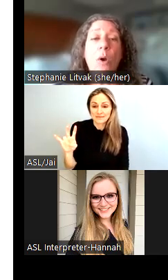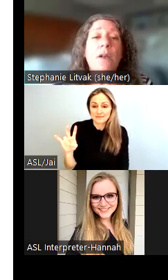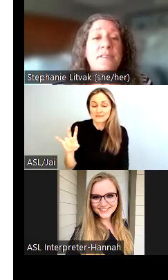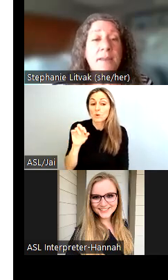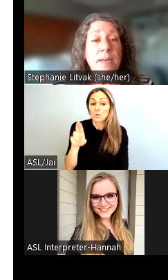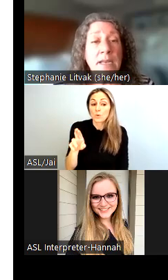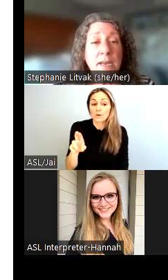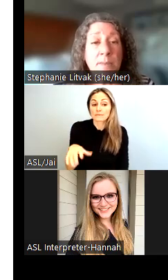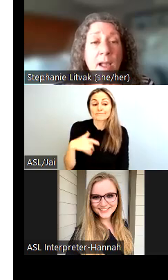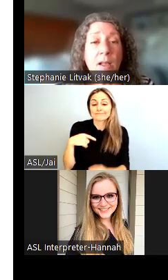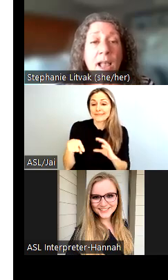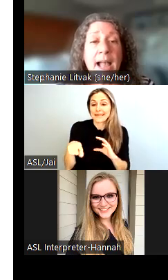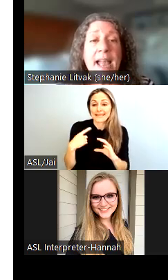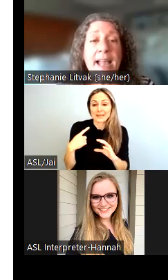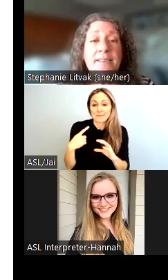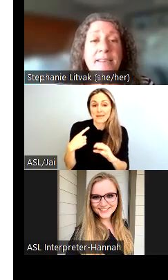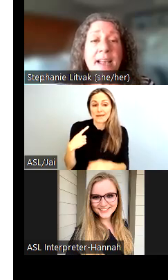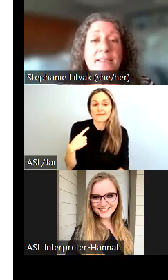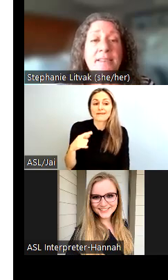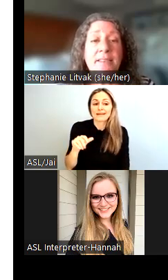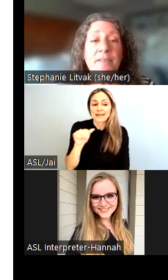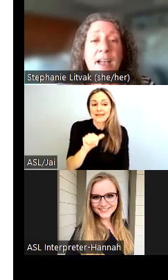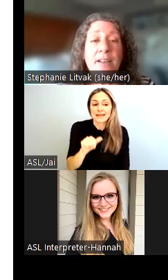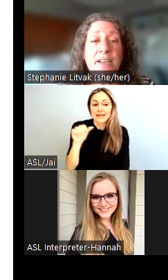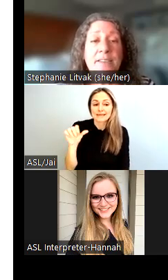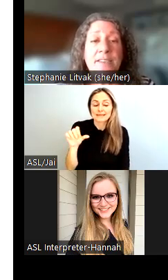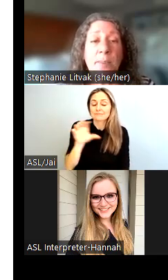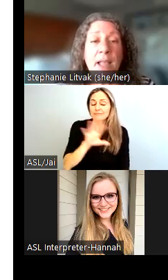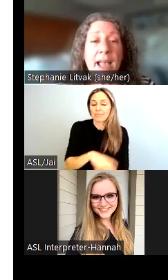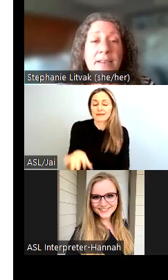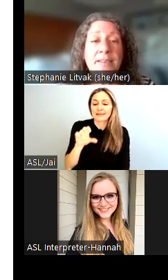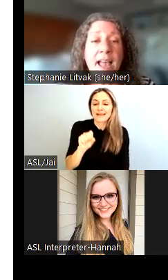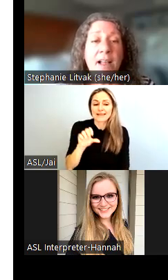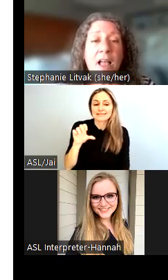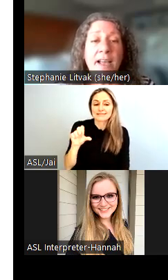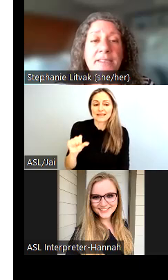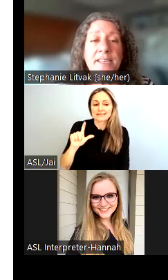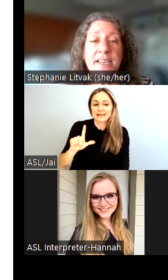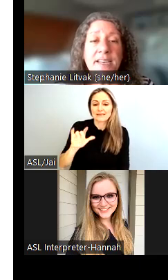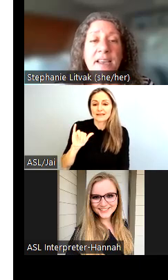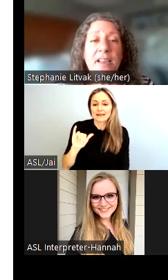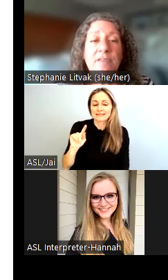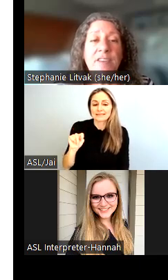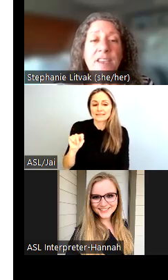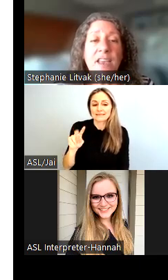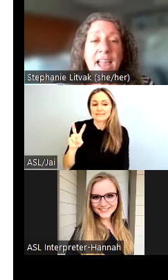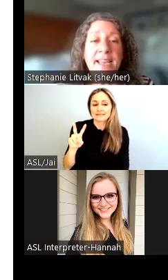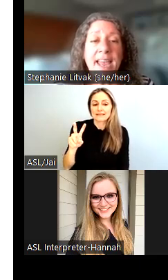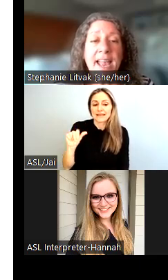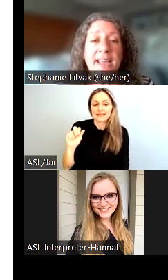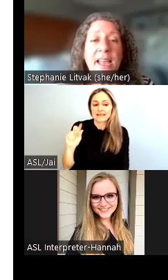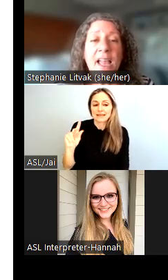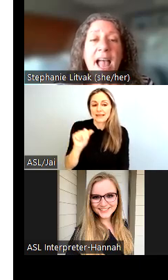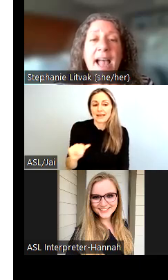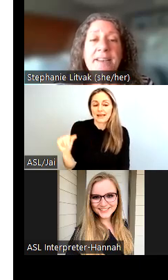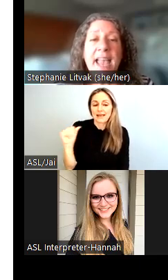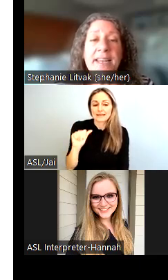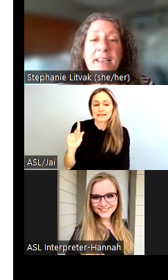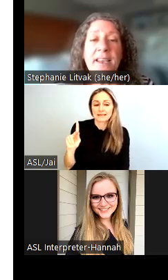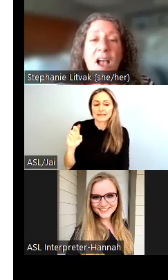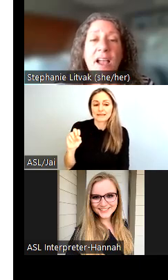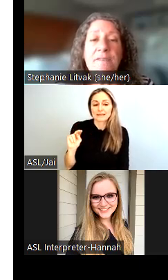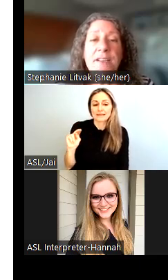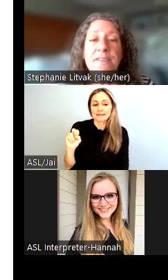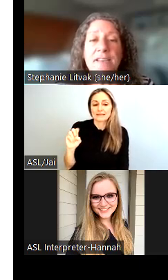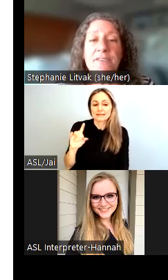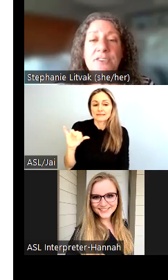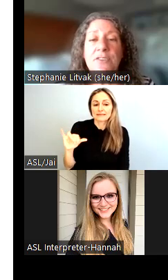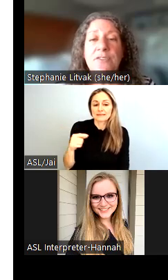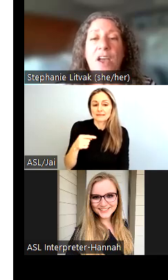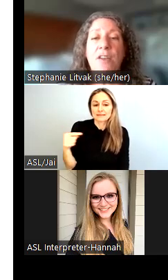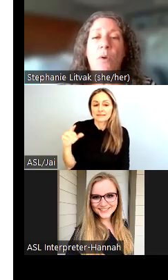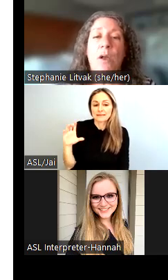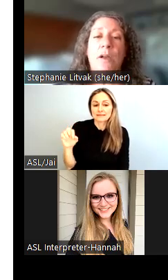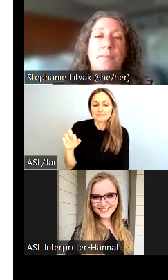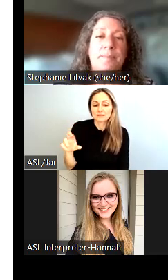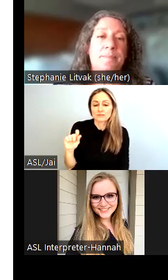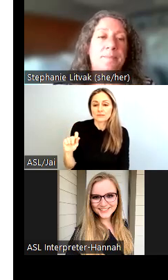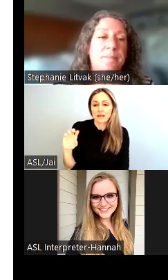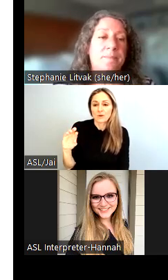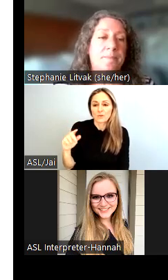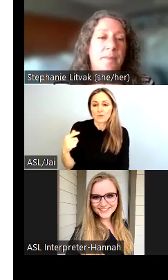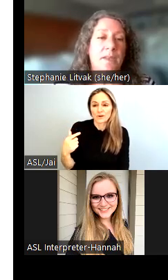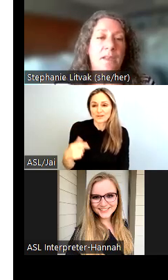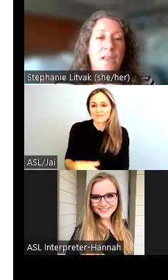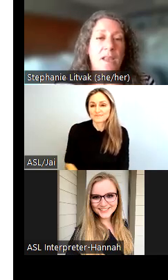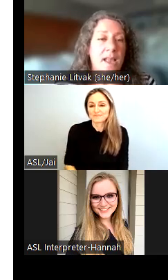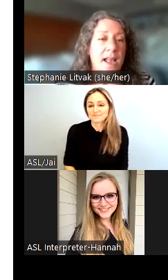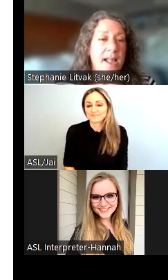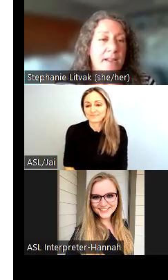Or send me an email at sslitvak@kennedycenter.org.